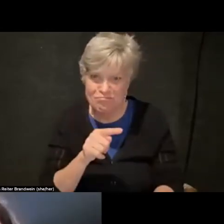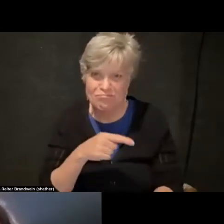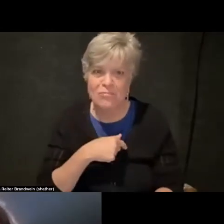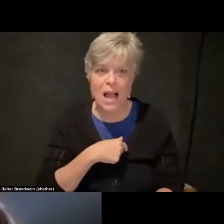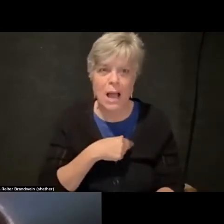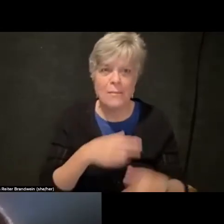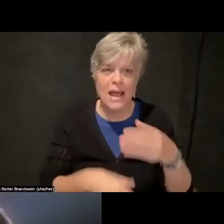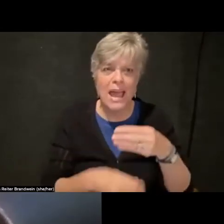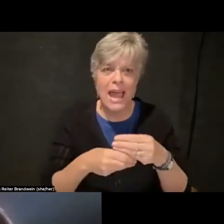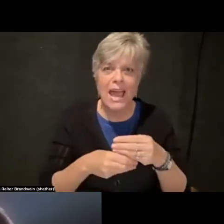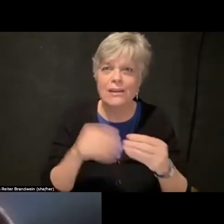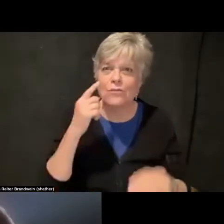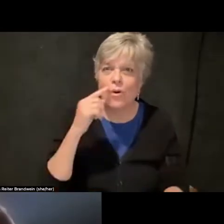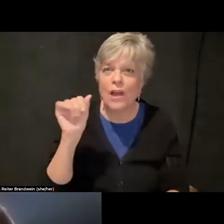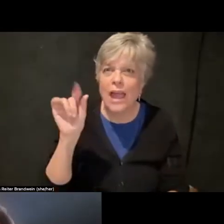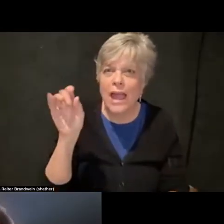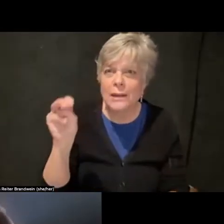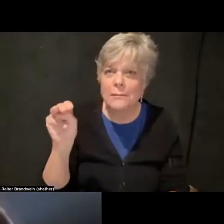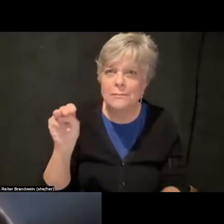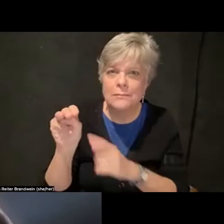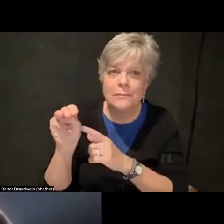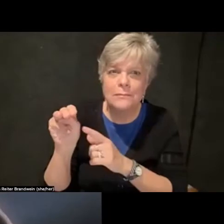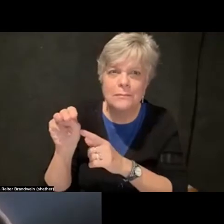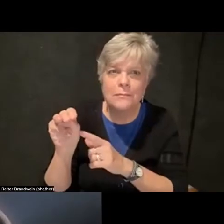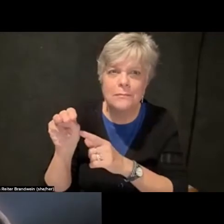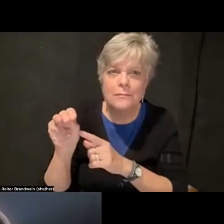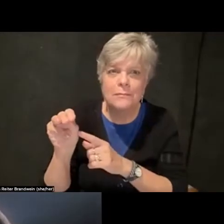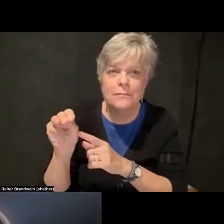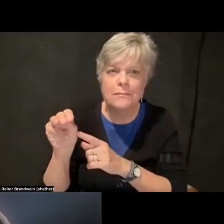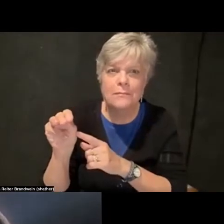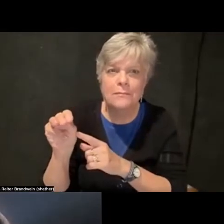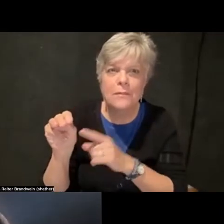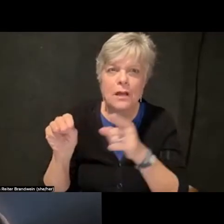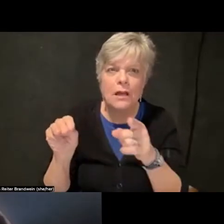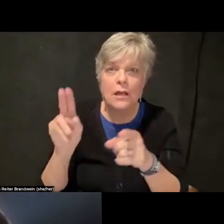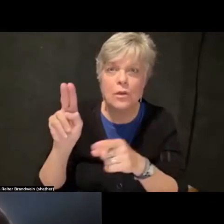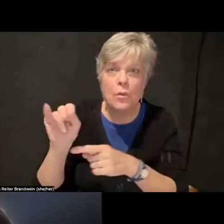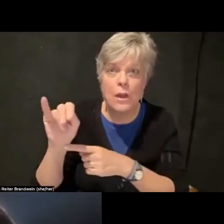that I would say at UIC we have had a few one on one contact